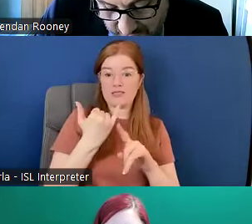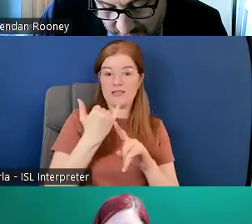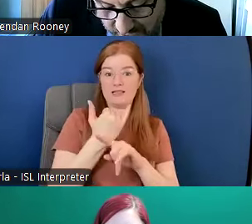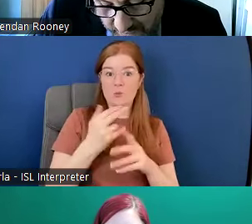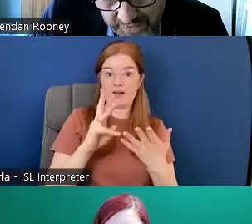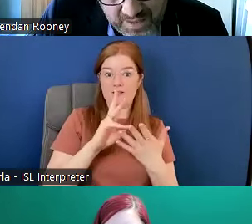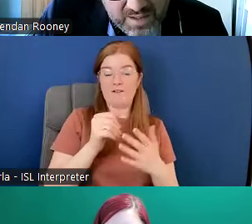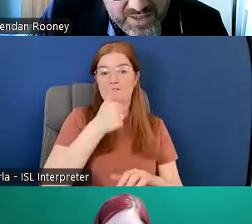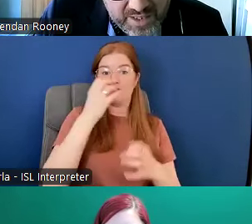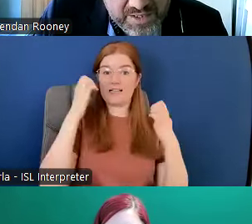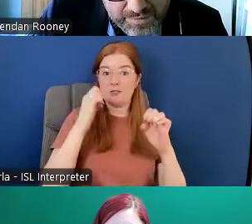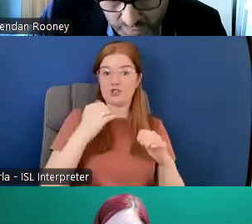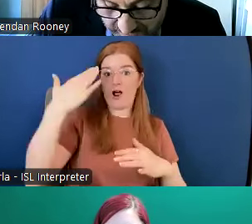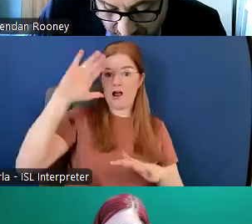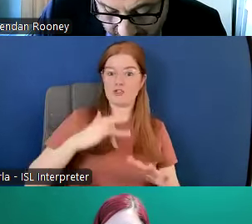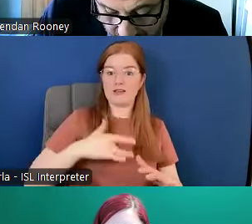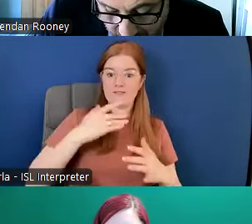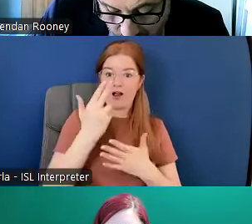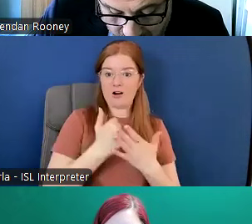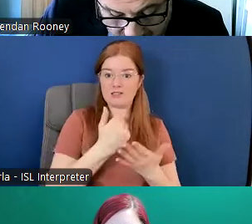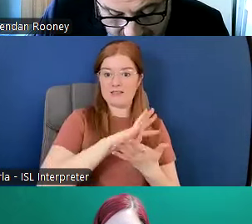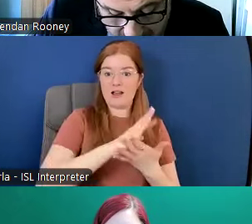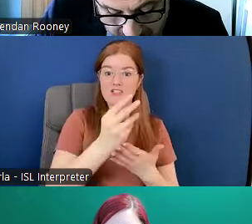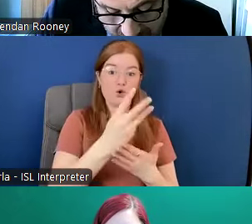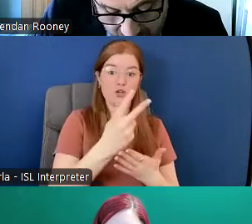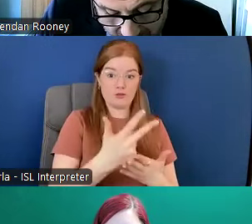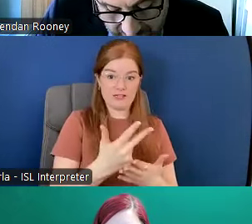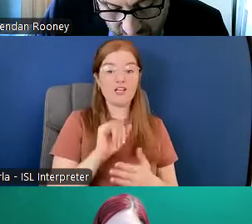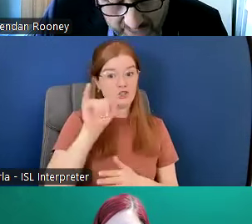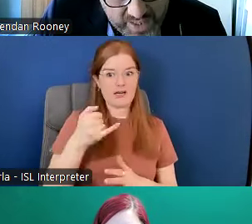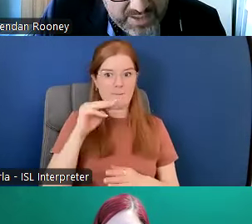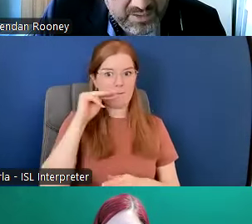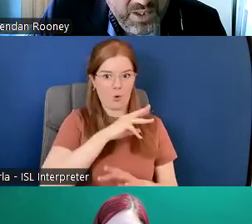Exhibition of Living Art in 1943, which Jellett had been instrumental in organizing,